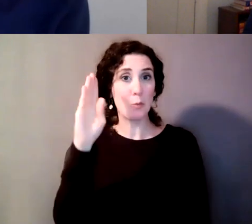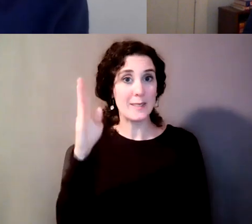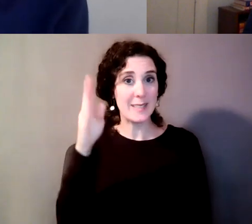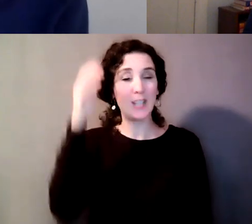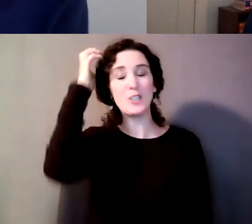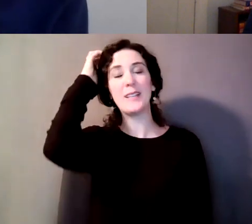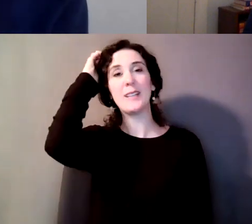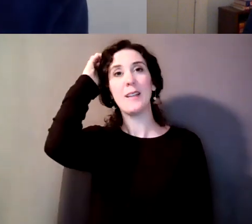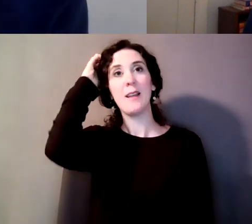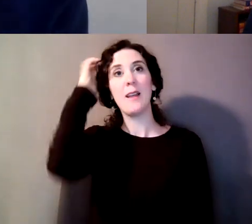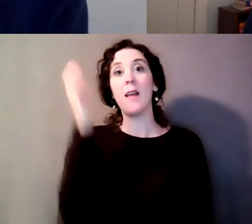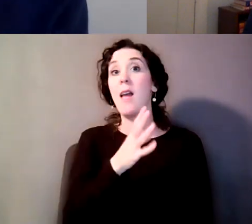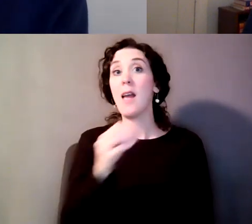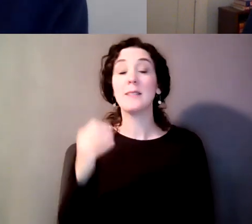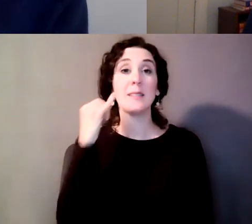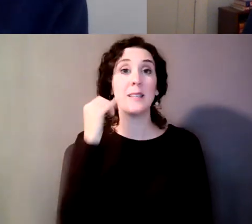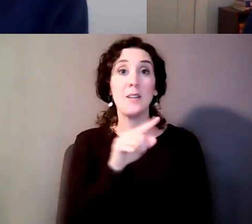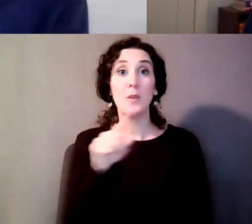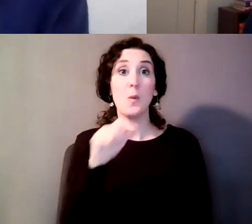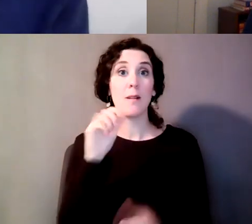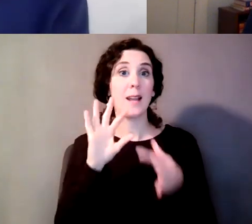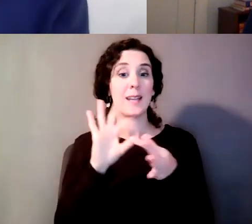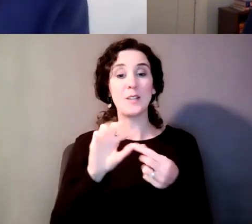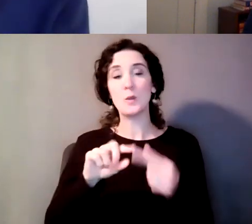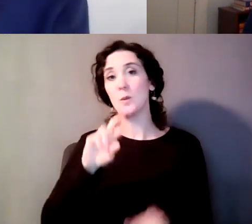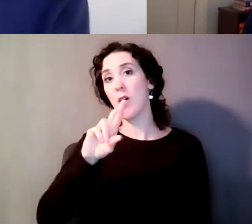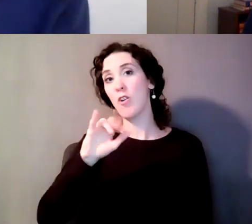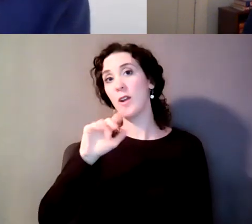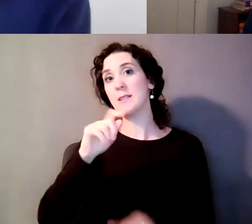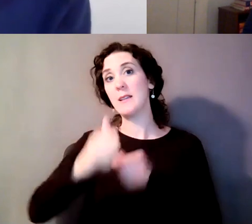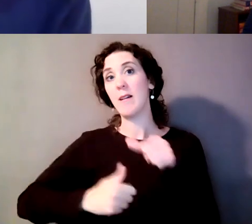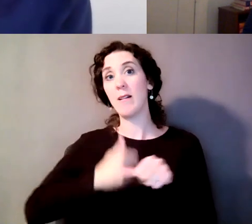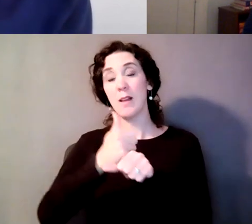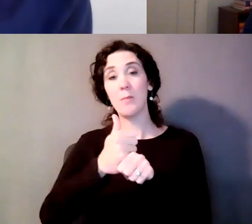If you are not connected to the RIT alumni association social media channels